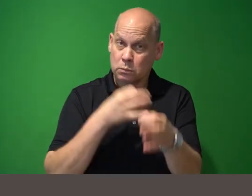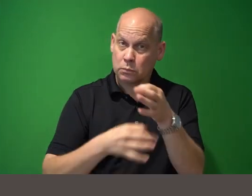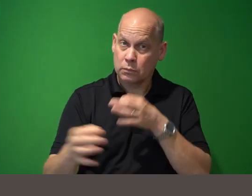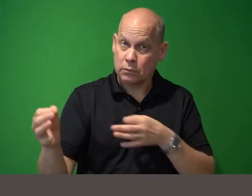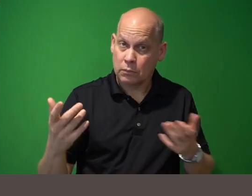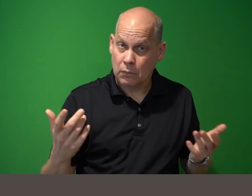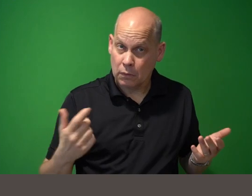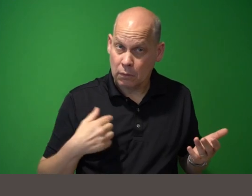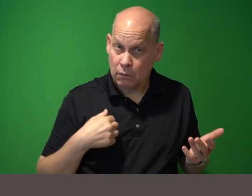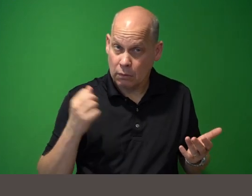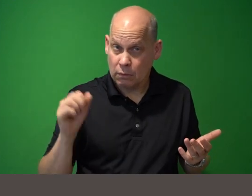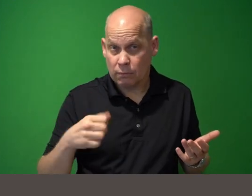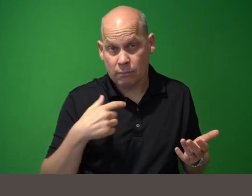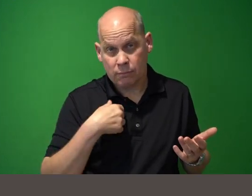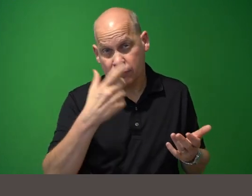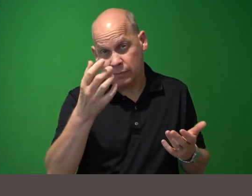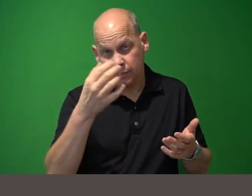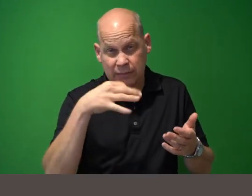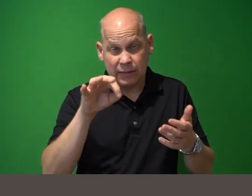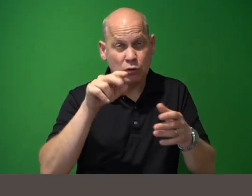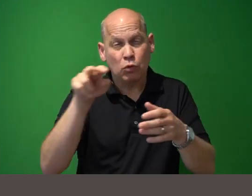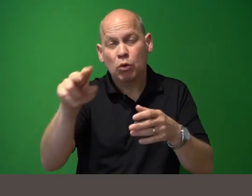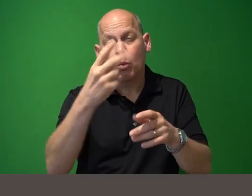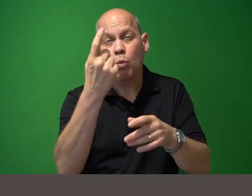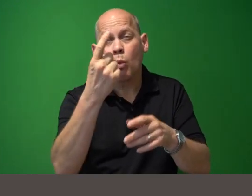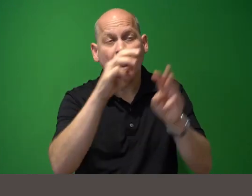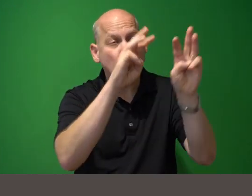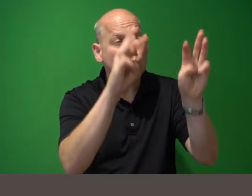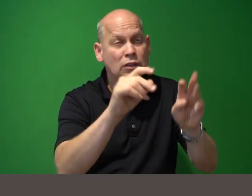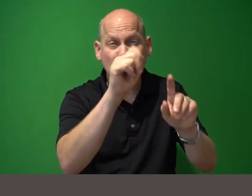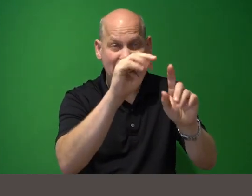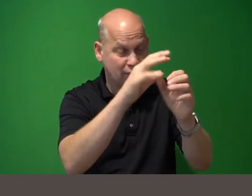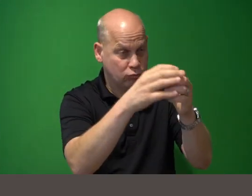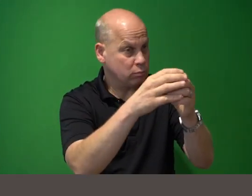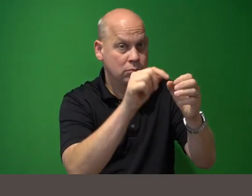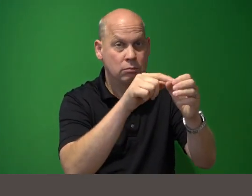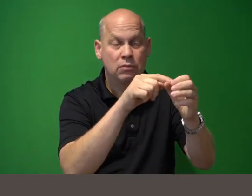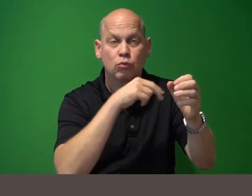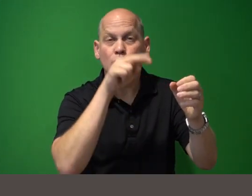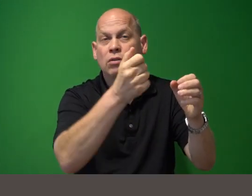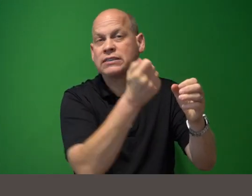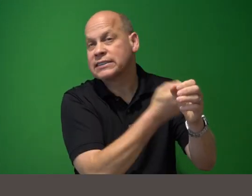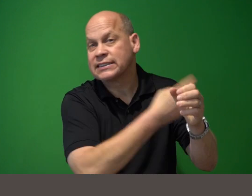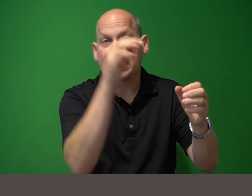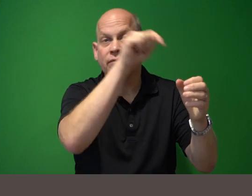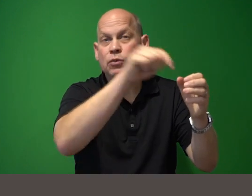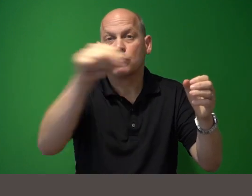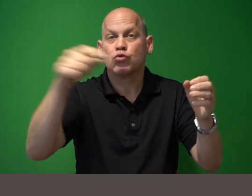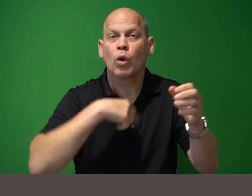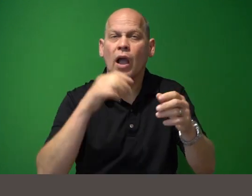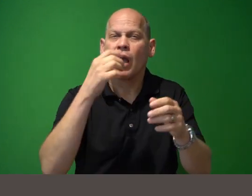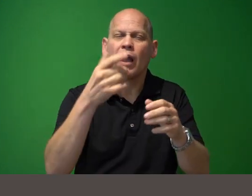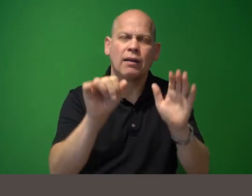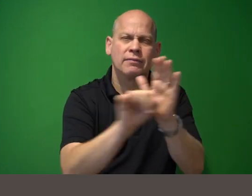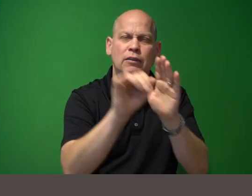Well, instead of looking at one weather station, we can look at many weather stations. So here on the map, I highlighted Newark and Red,